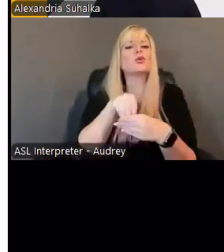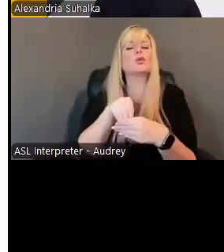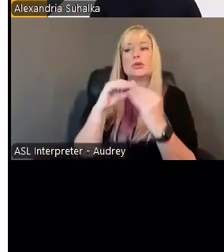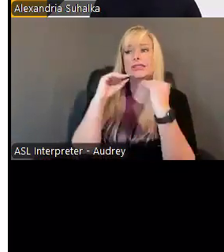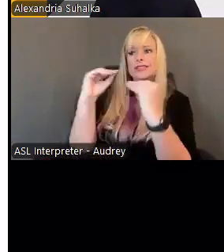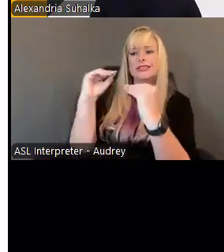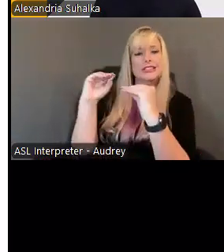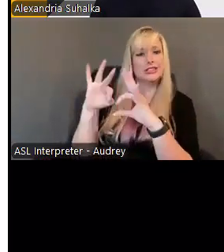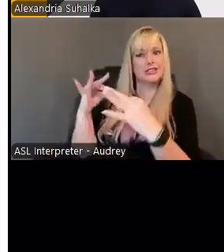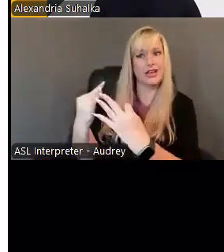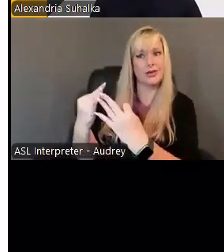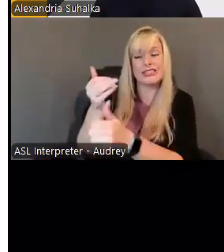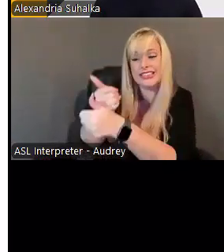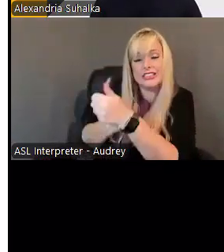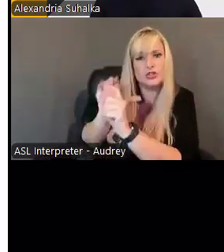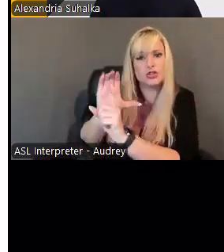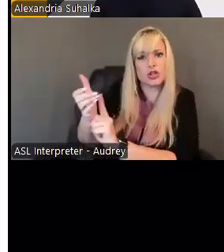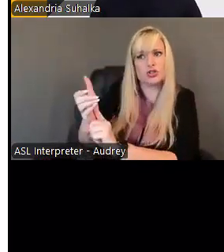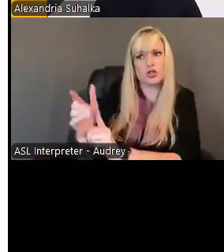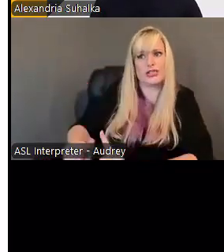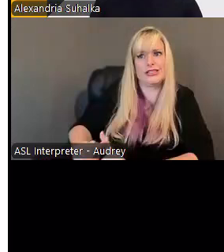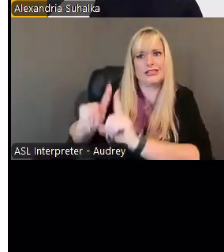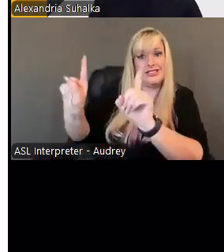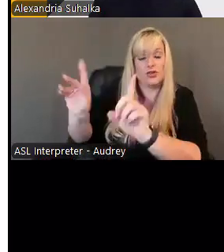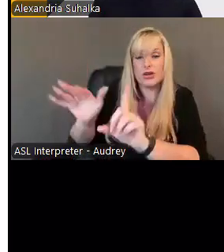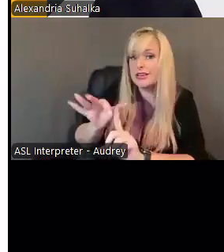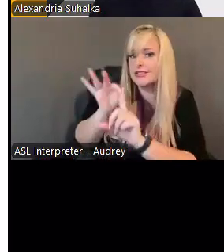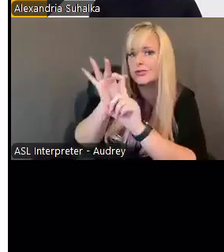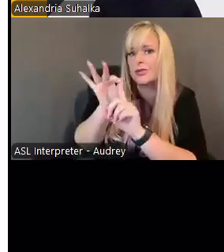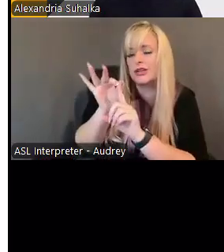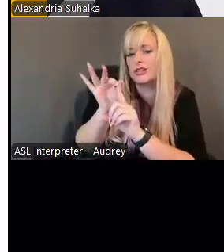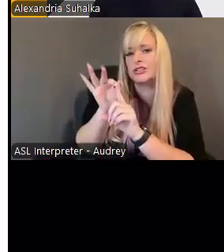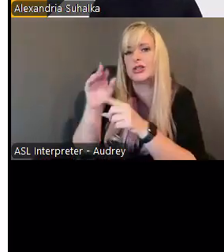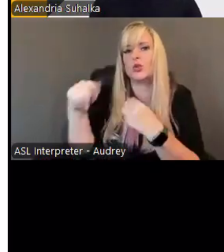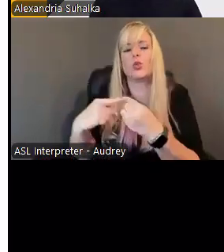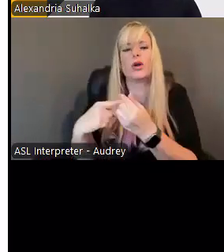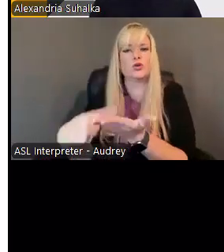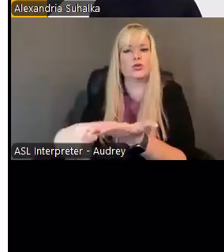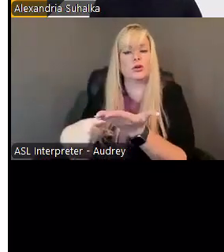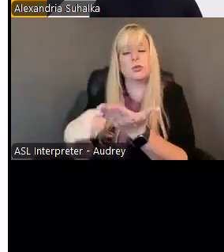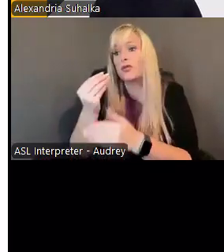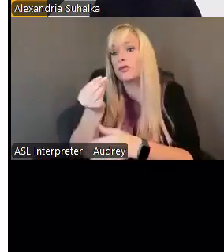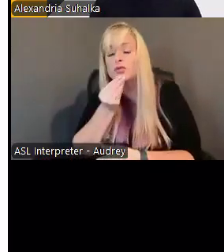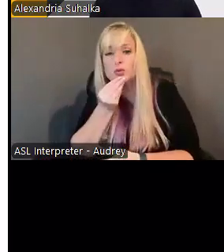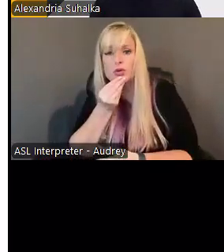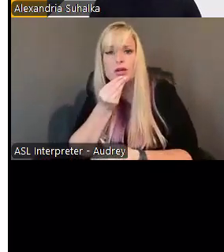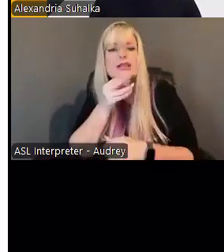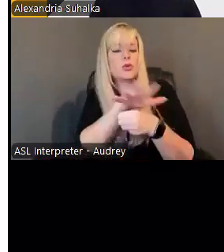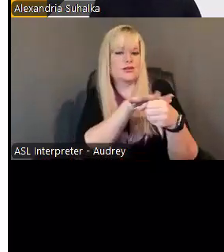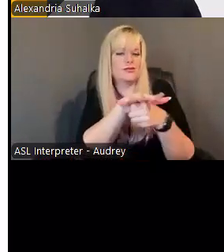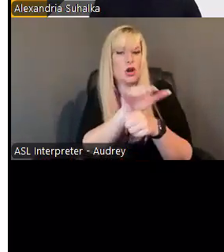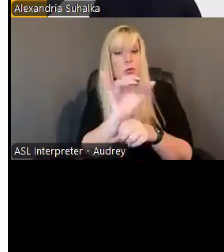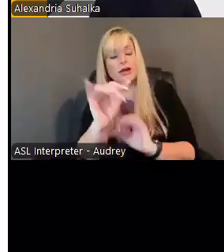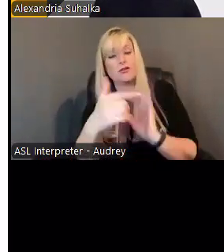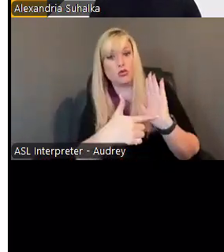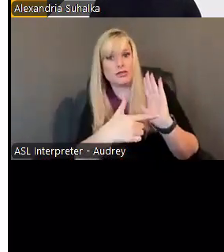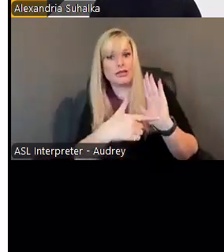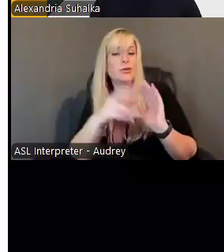especially around food. And that environments like Dallas Fort Worth area can be very different